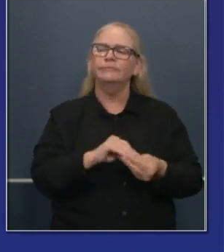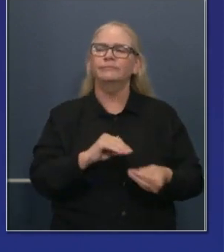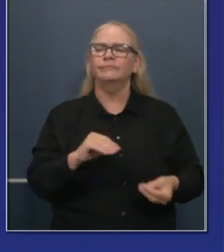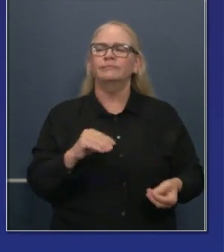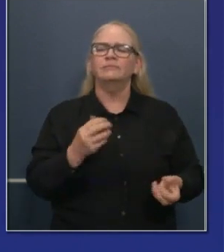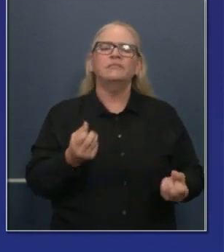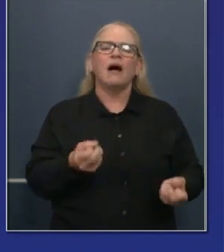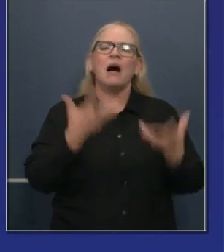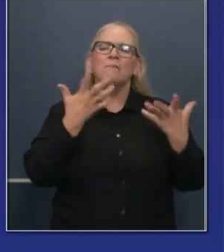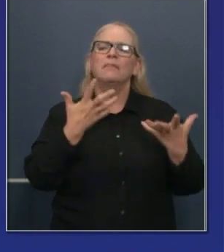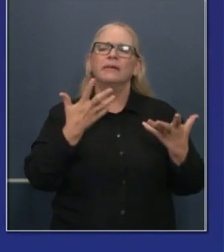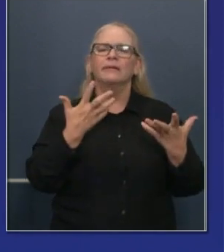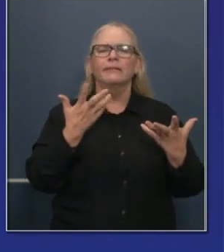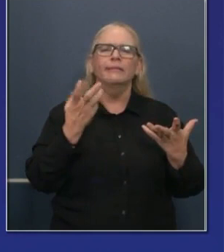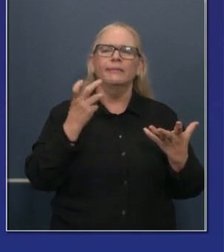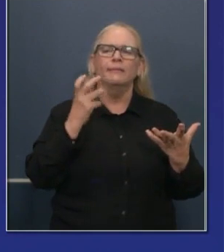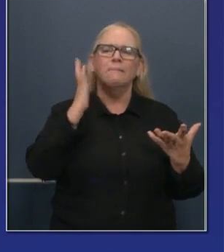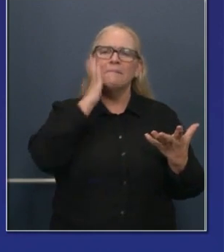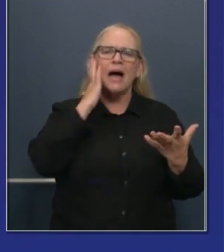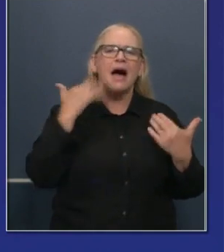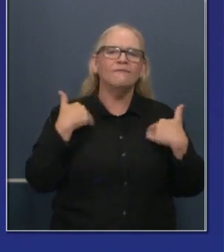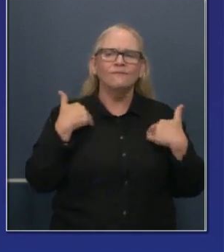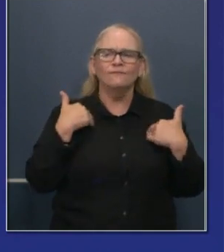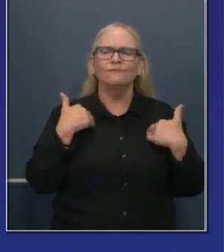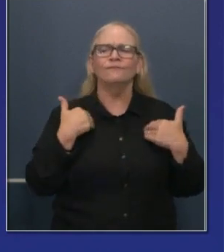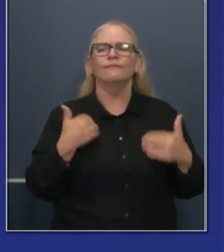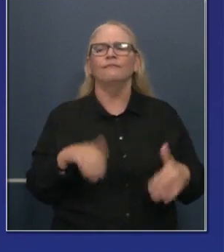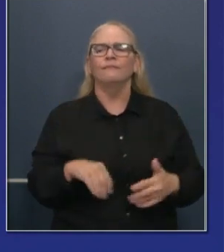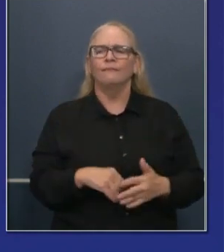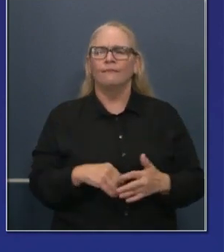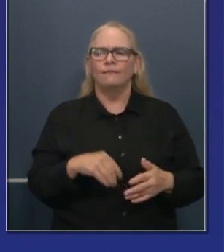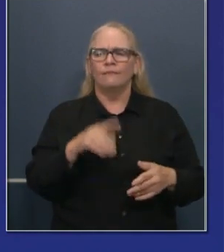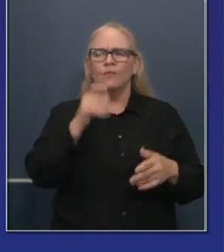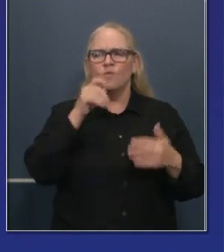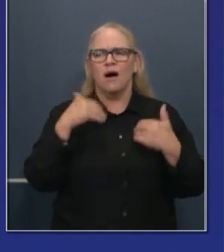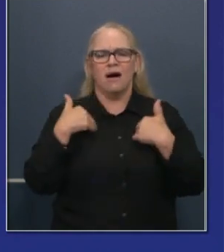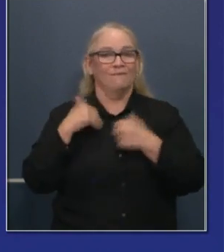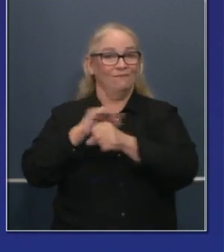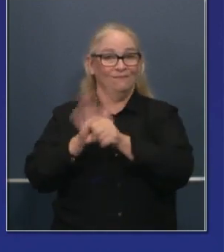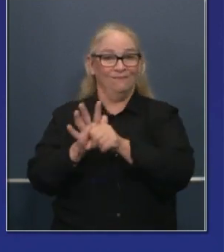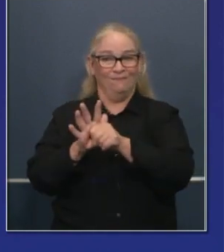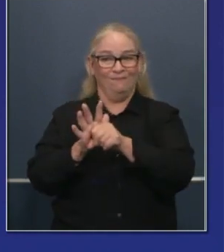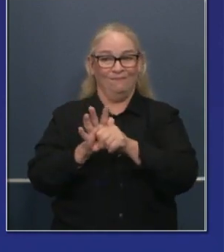BU A 9% INCREASE OVER A 14-DAY PERIOD.